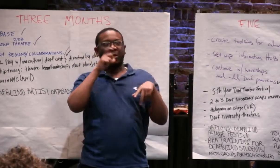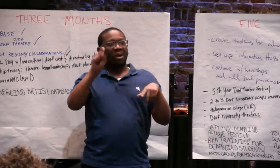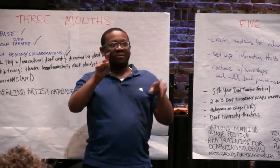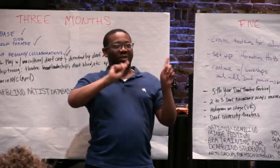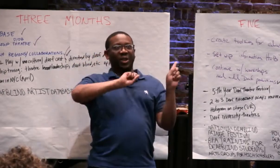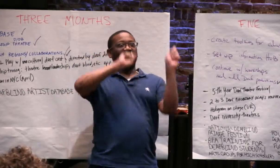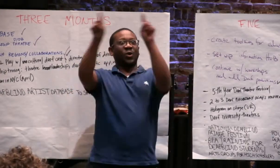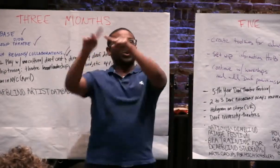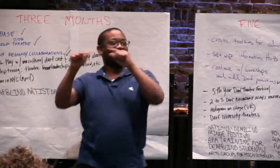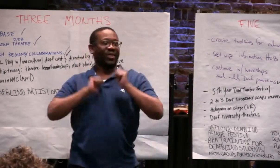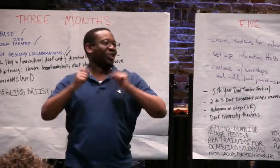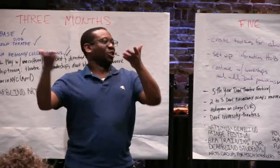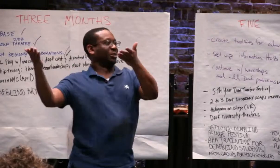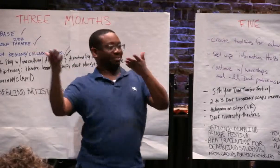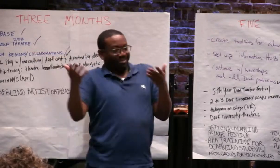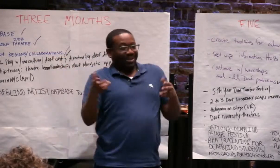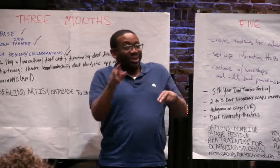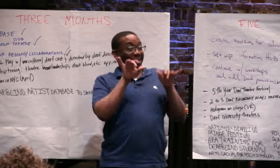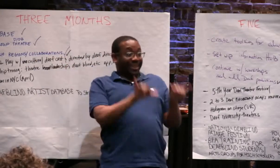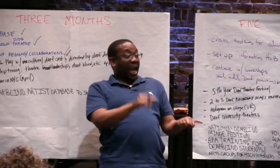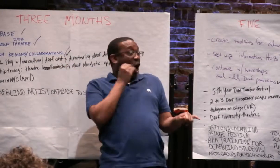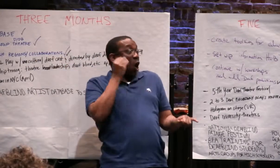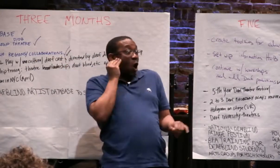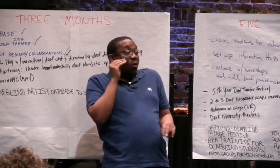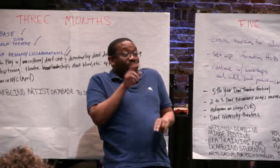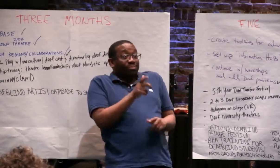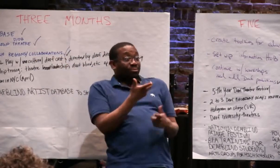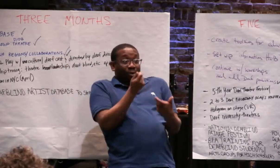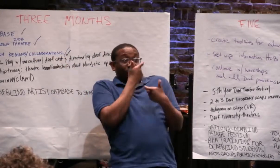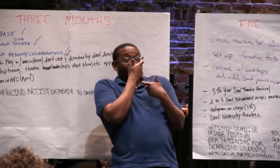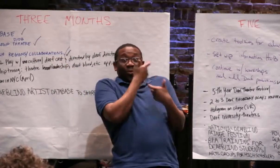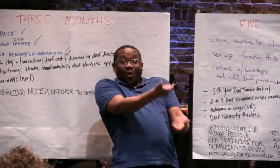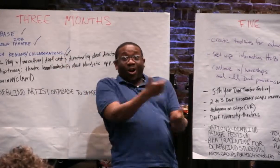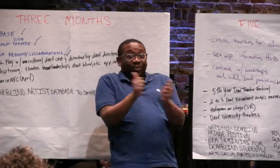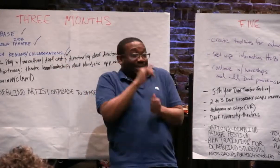Have everybody in there with their Google glasses and maybe you don't have to go to the theater, you can stay at home.